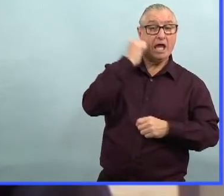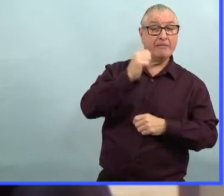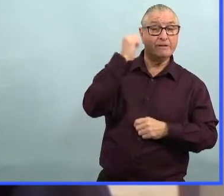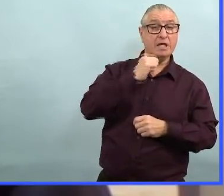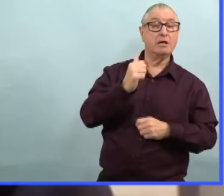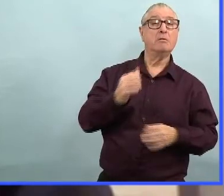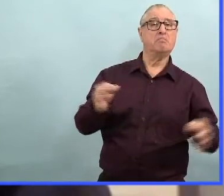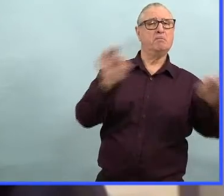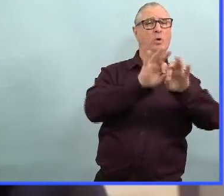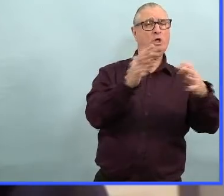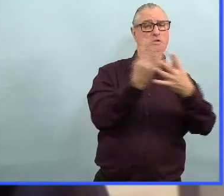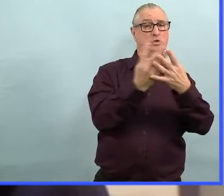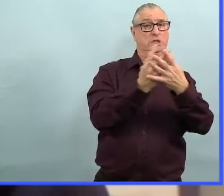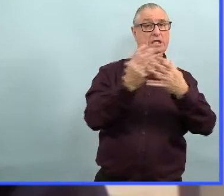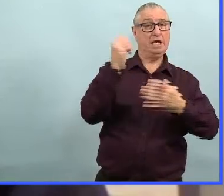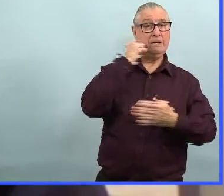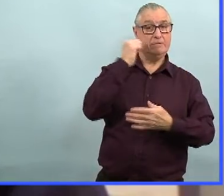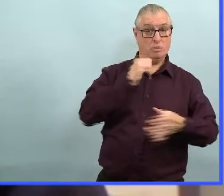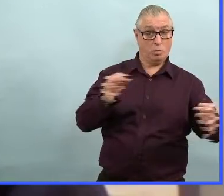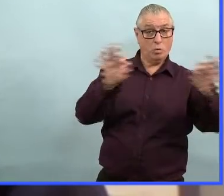so these are all type of things we're we're all